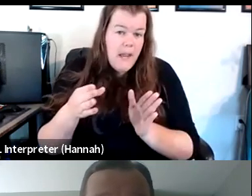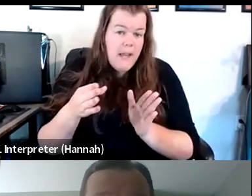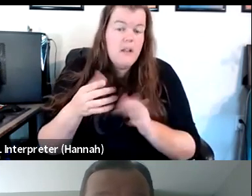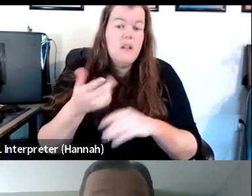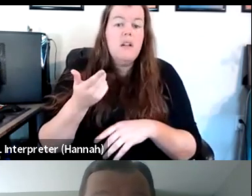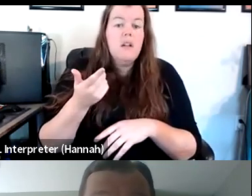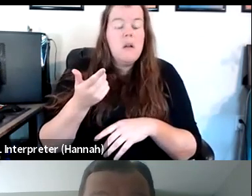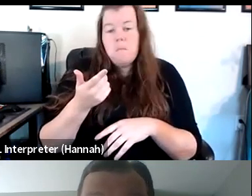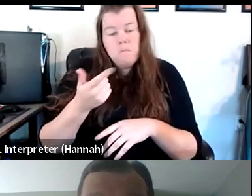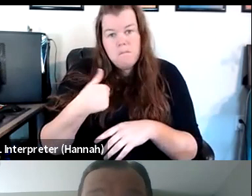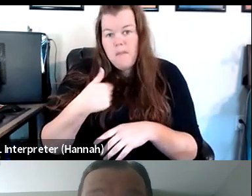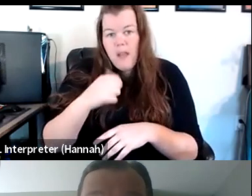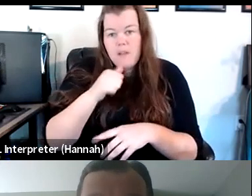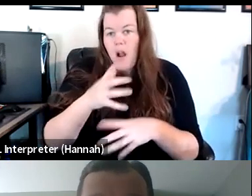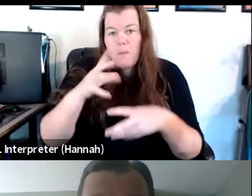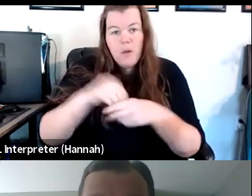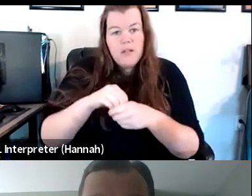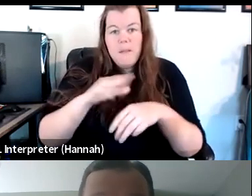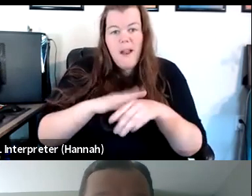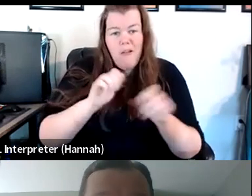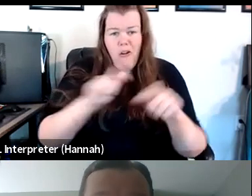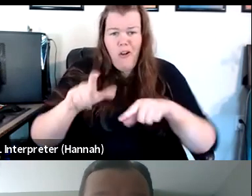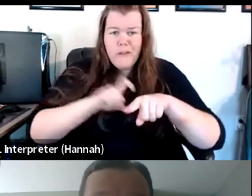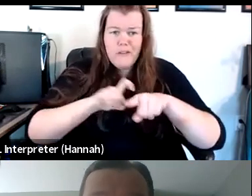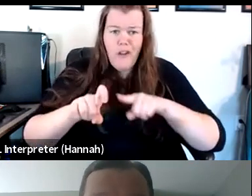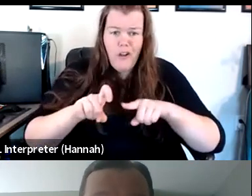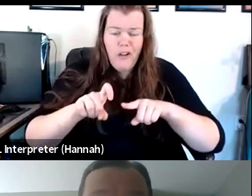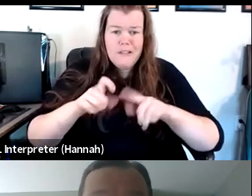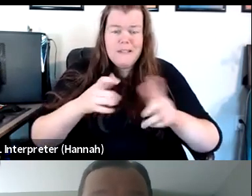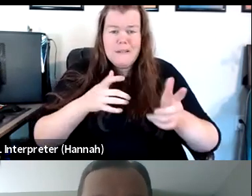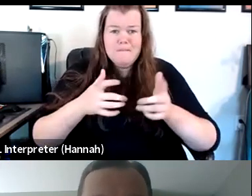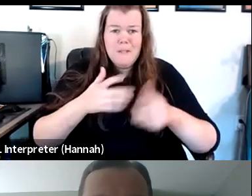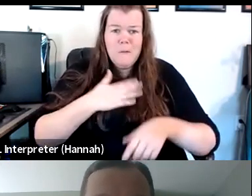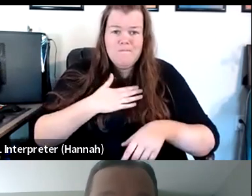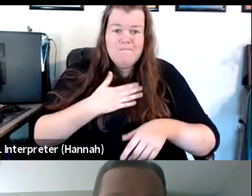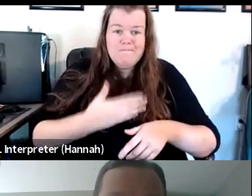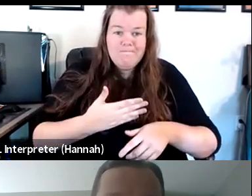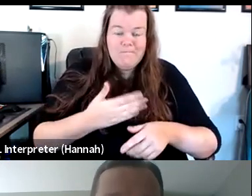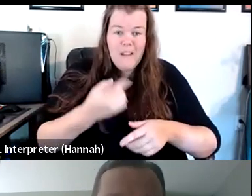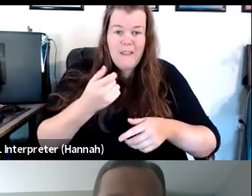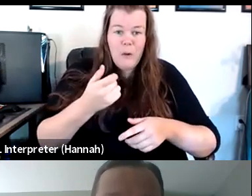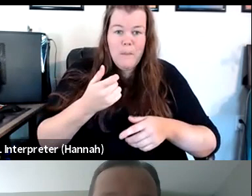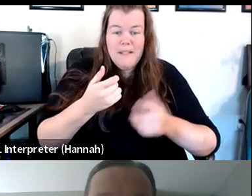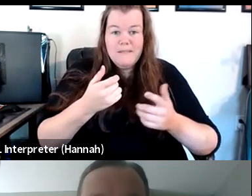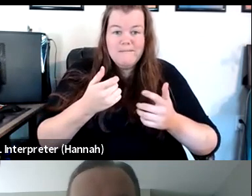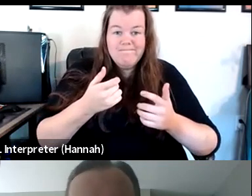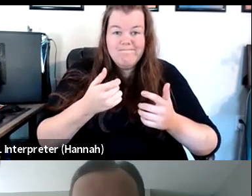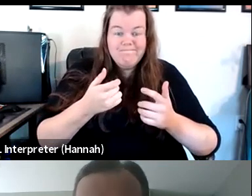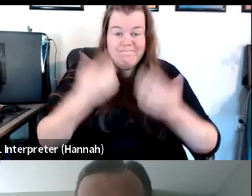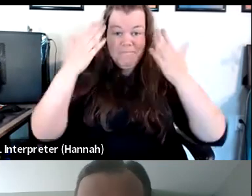participated on all of these calls so um I'm admittedly uh a little ignorant on on all that um